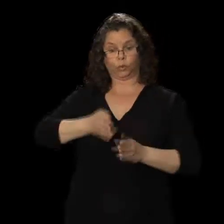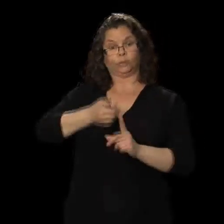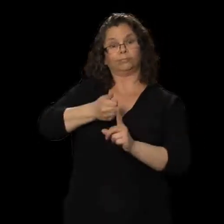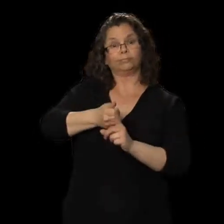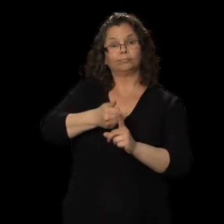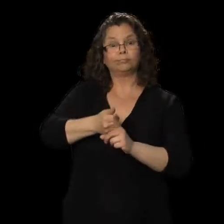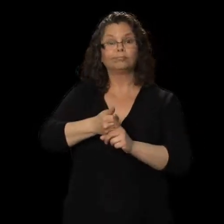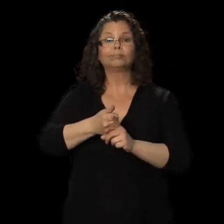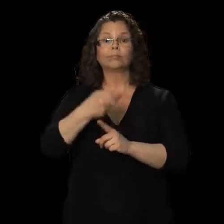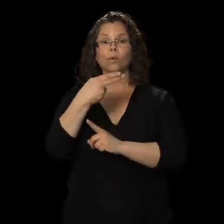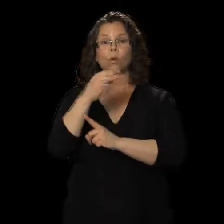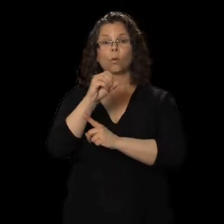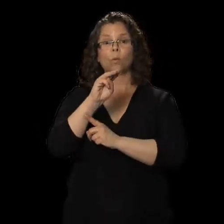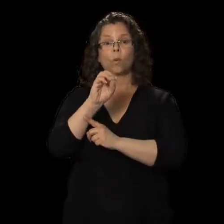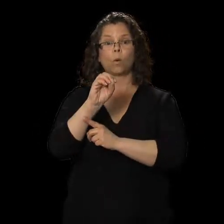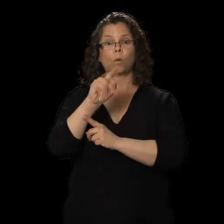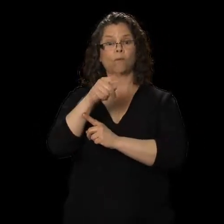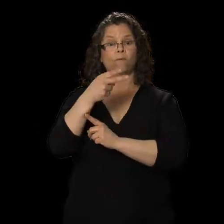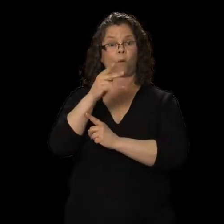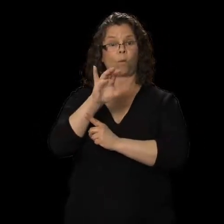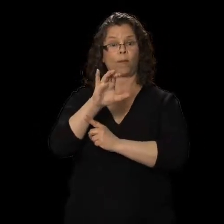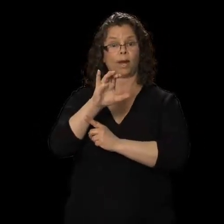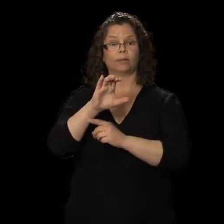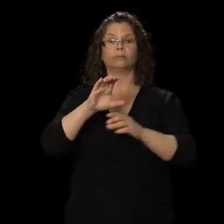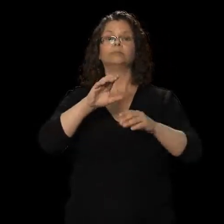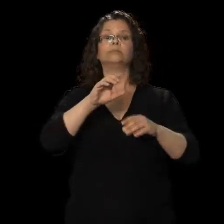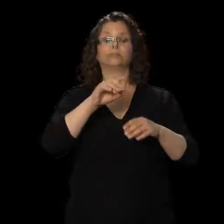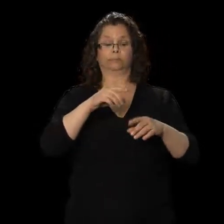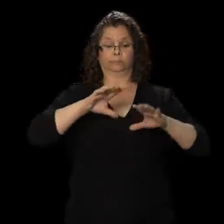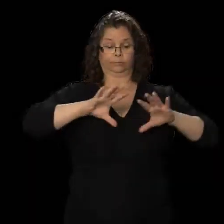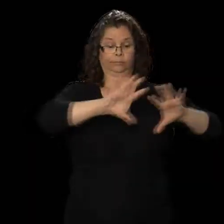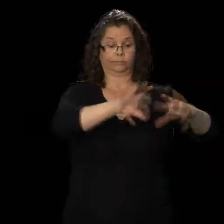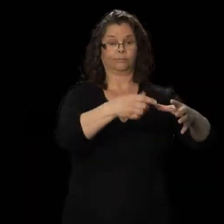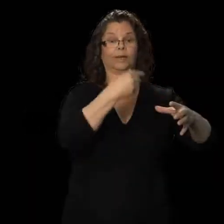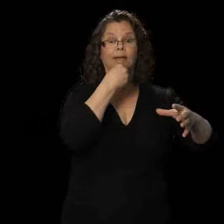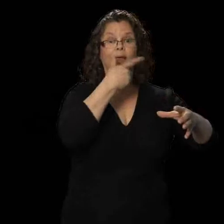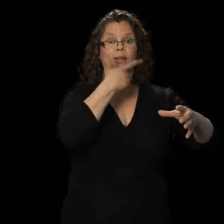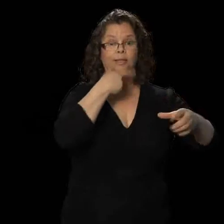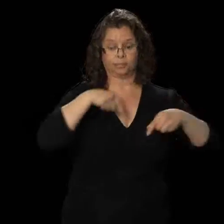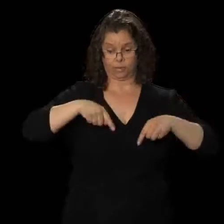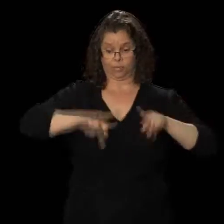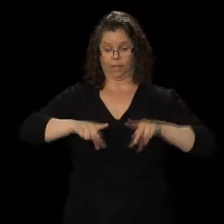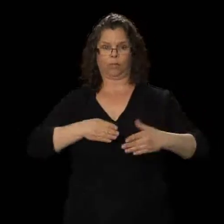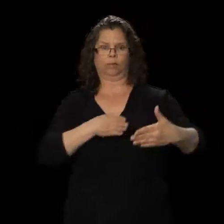sexual orientation, no matter what the target’s sexual